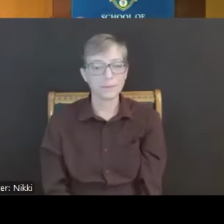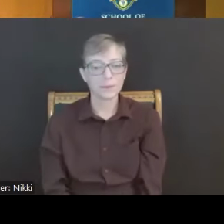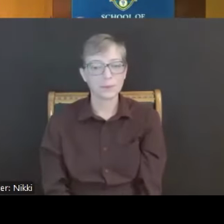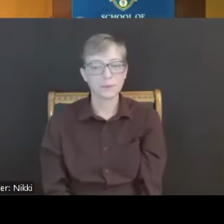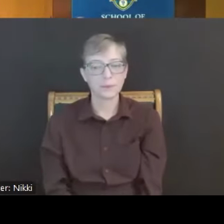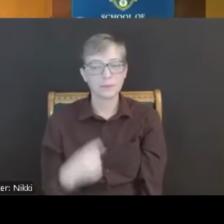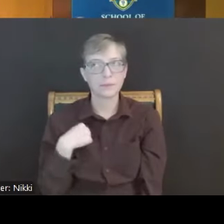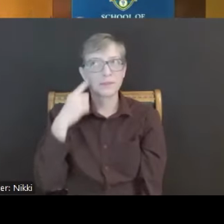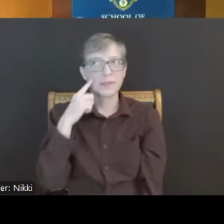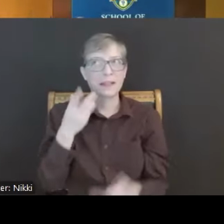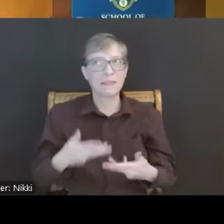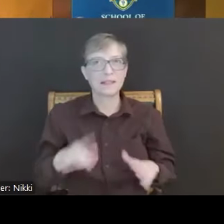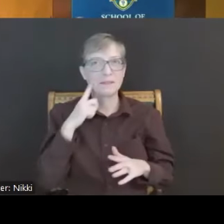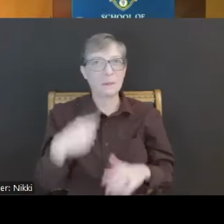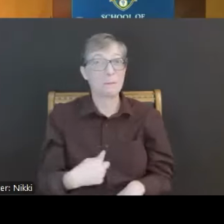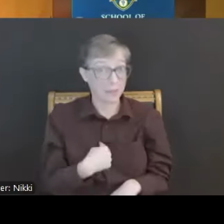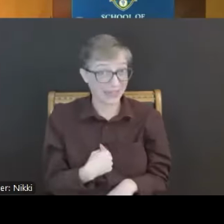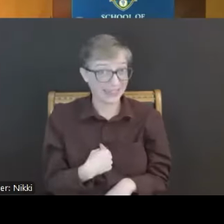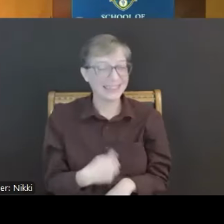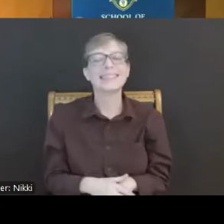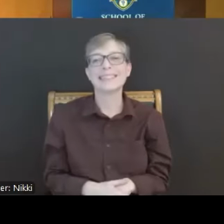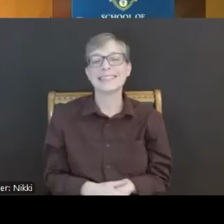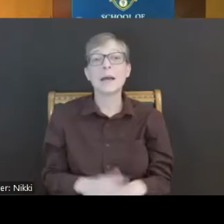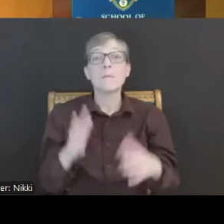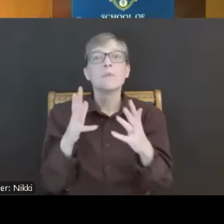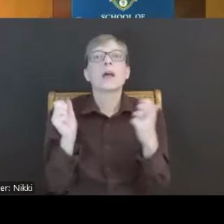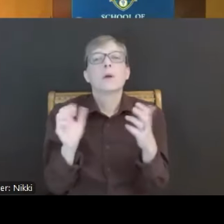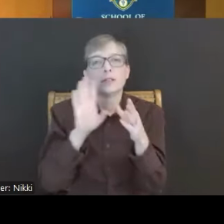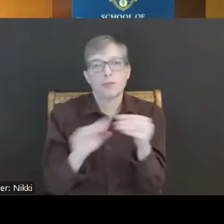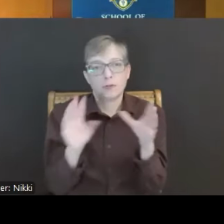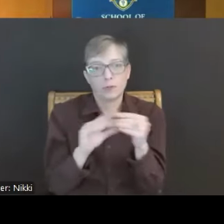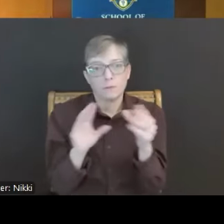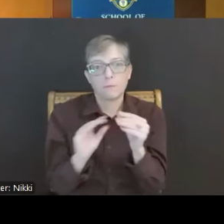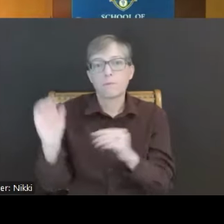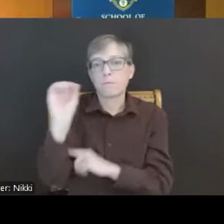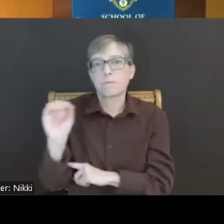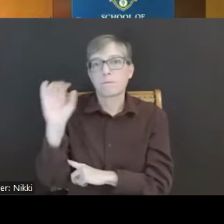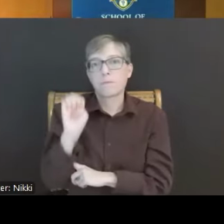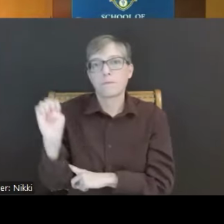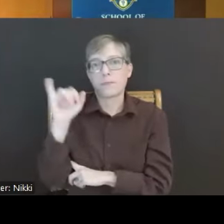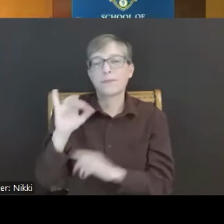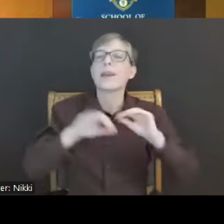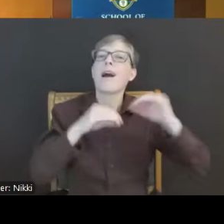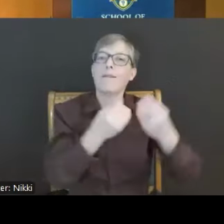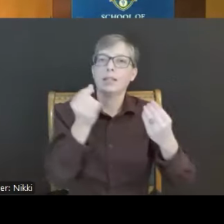I'm supposed to cover I would like to say that the oei the office of equity and inclusion for